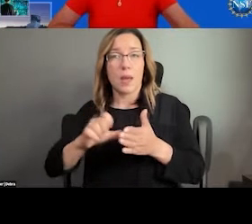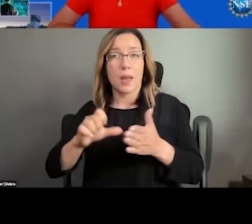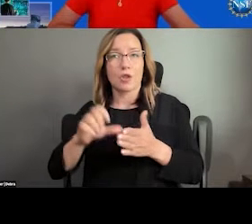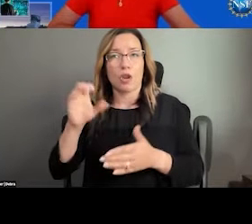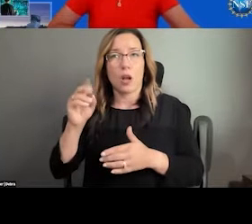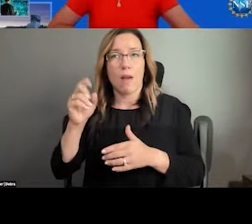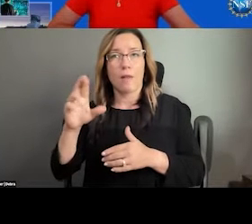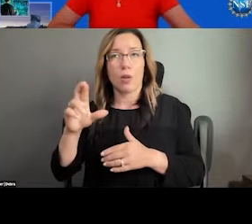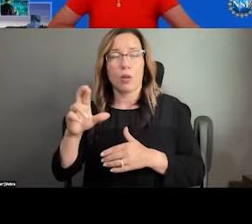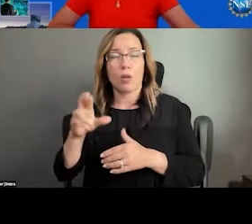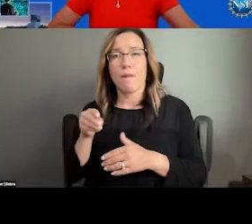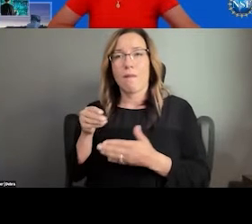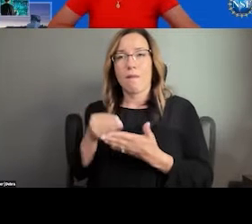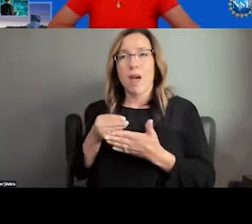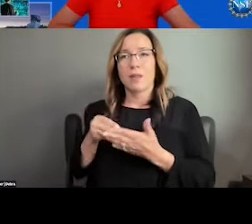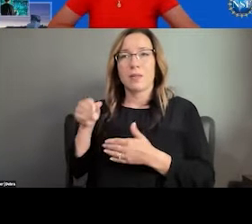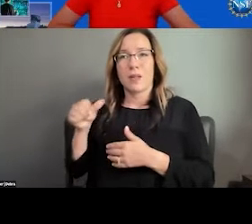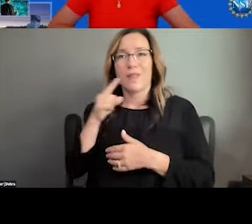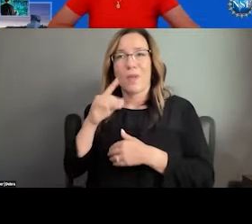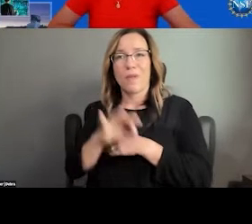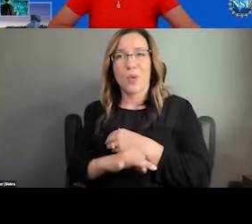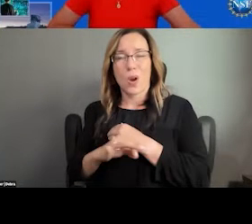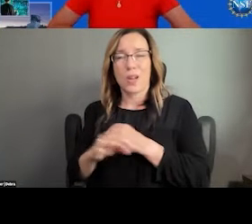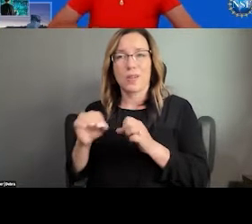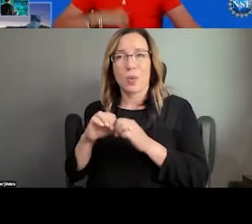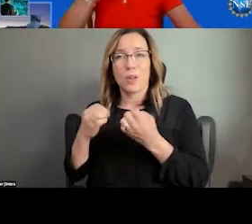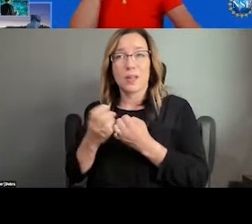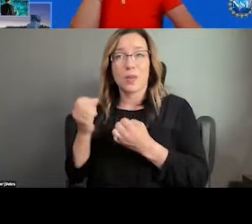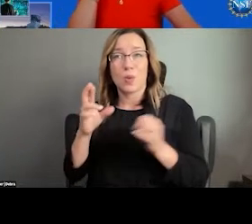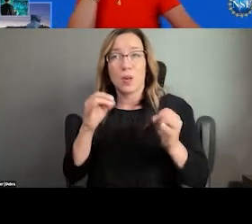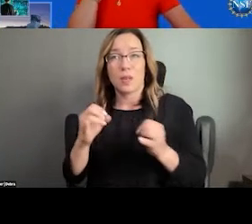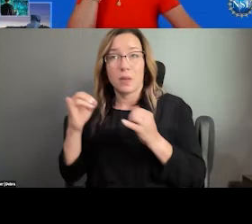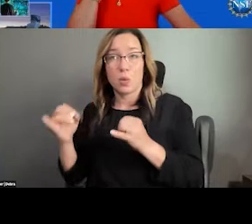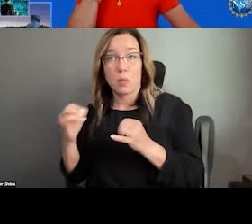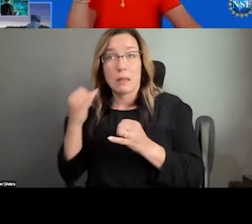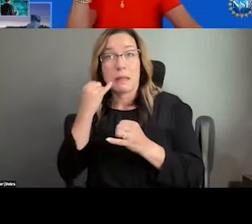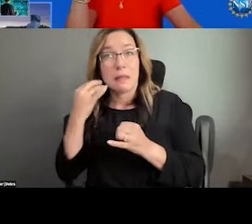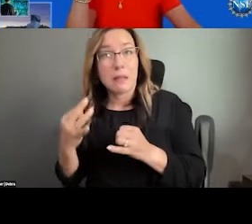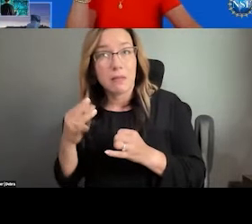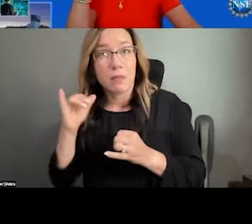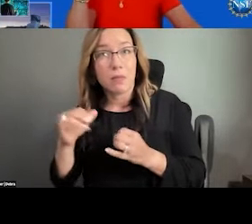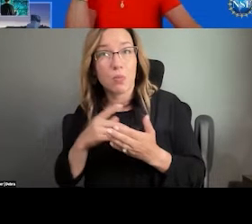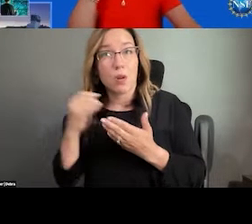of a foreign organization or foreign individual. If that project includes funding for